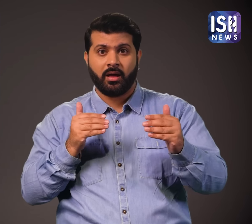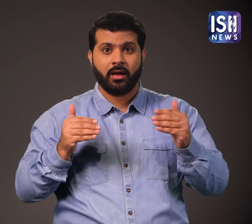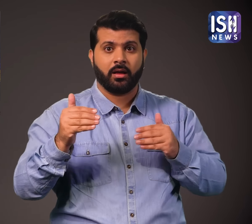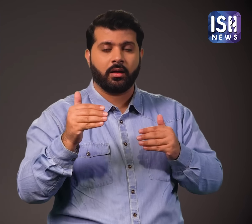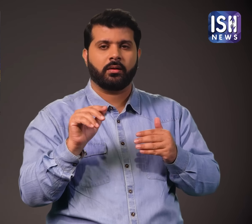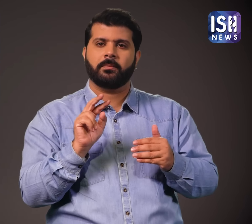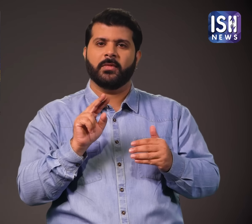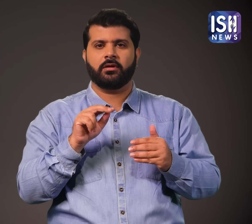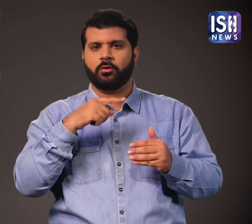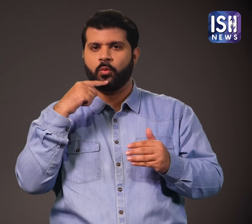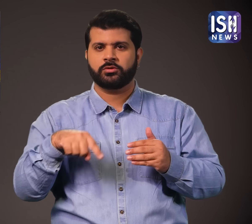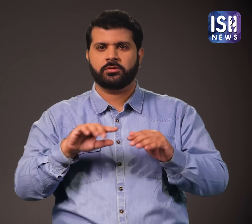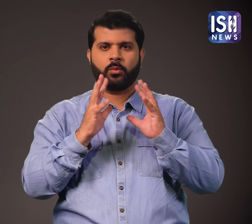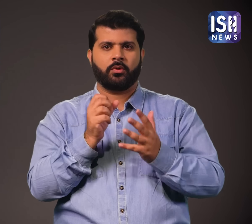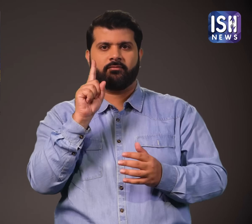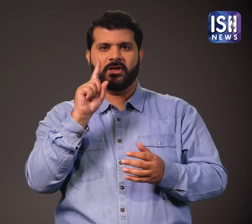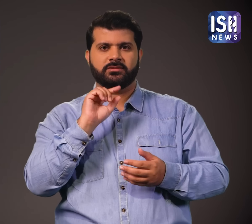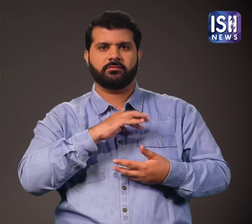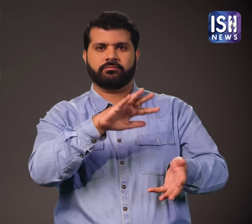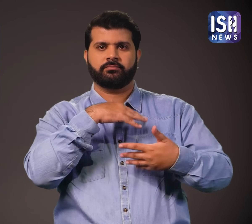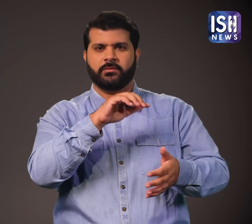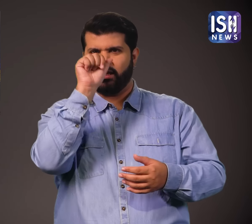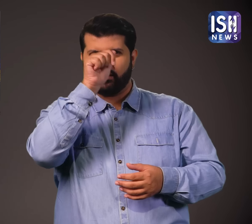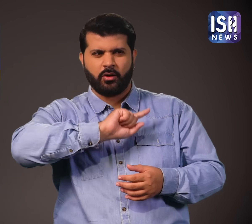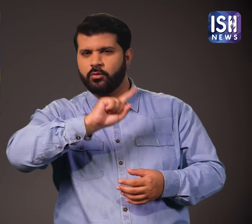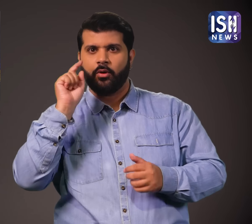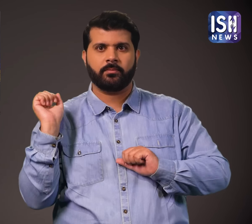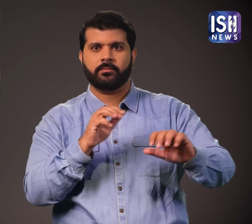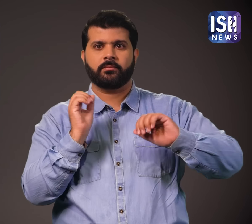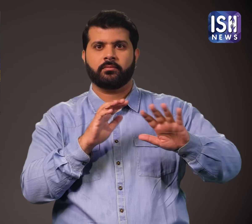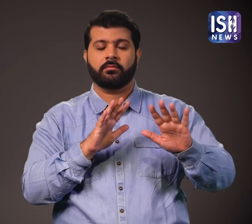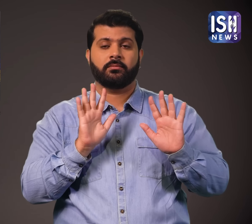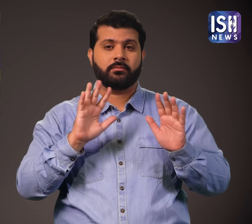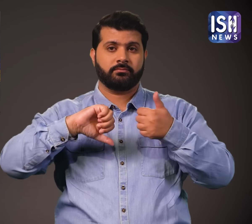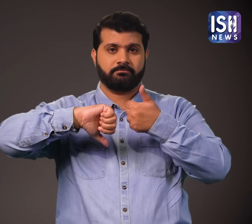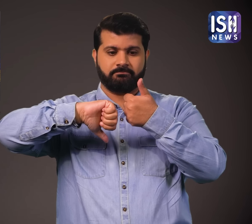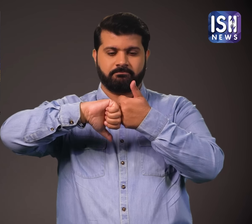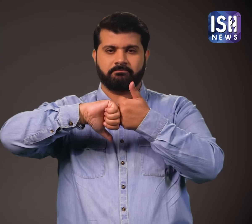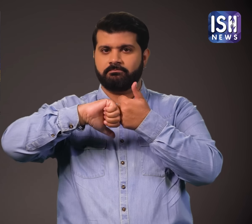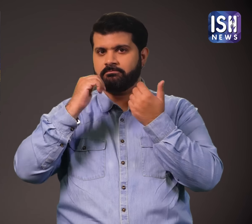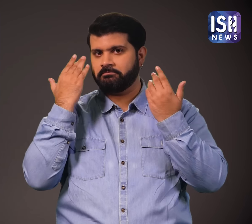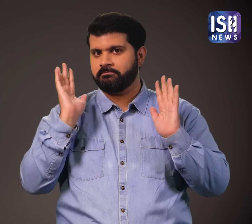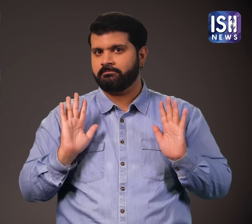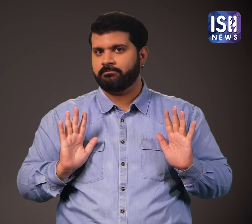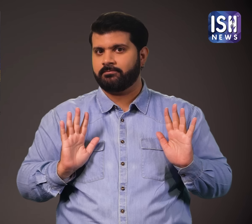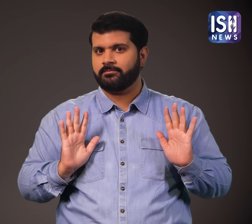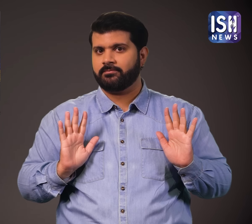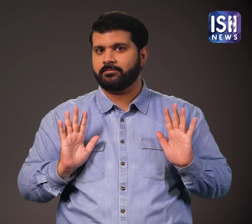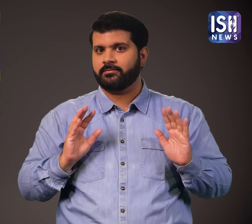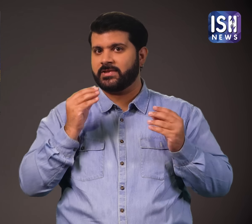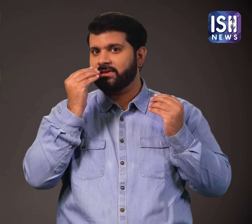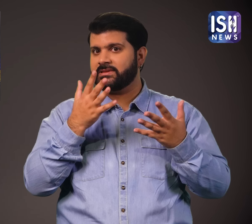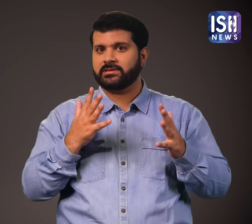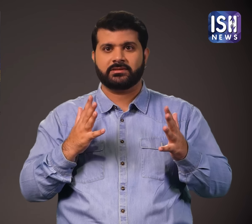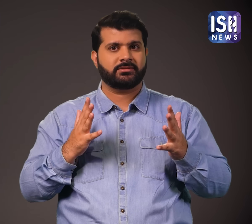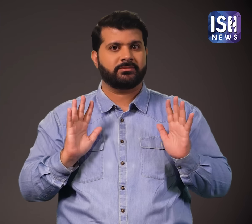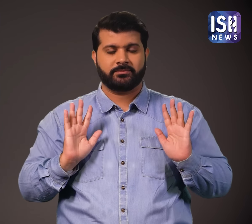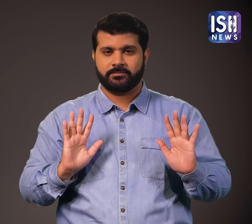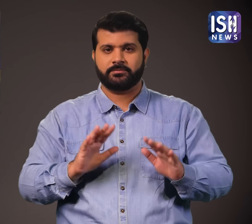making it the largest supplier in the world to India. Despite this, the risk still remains.